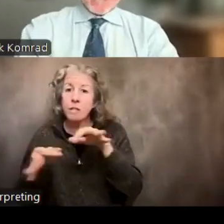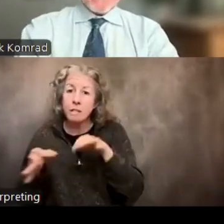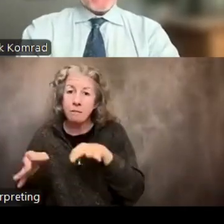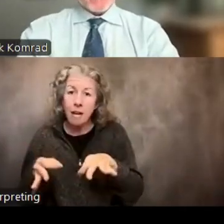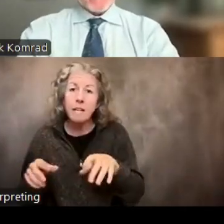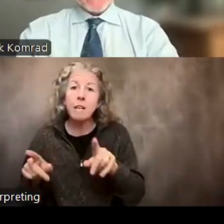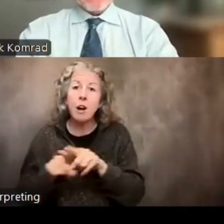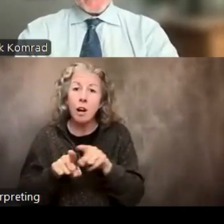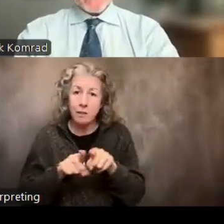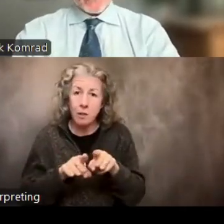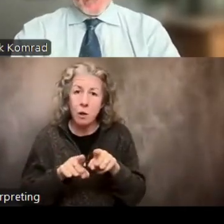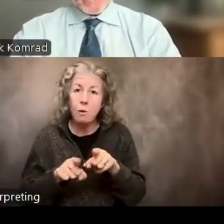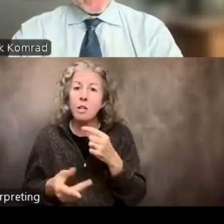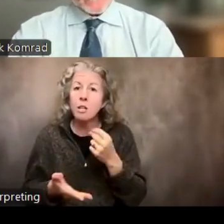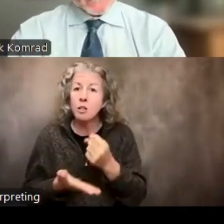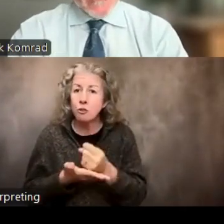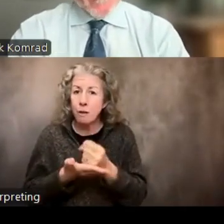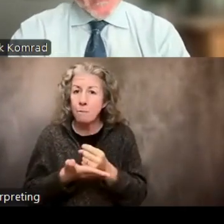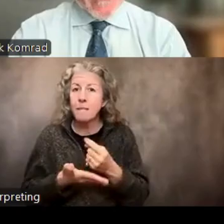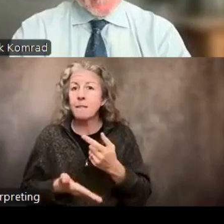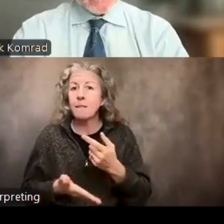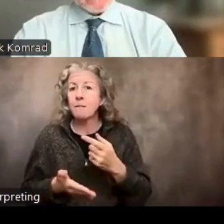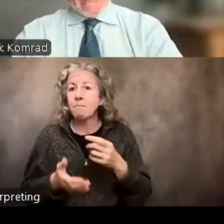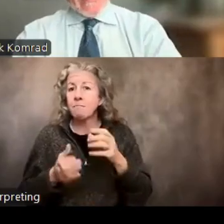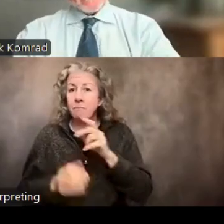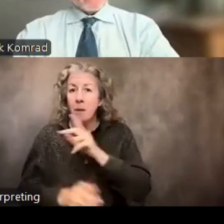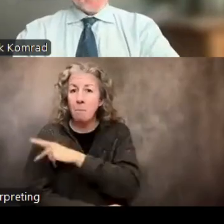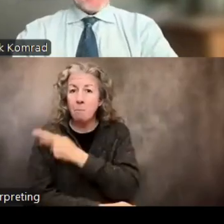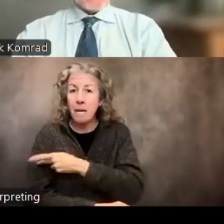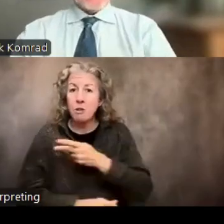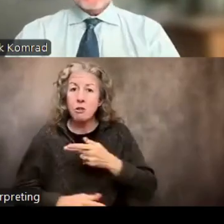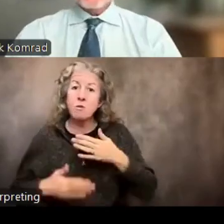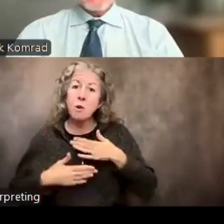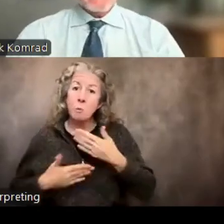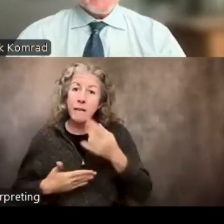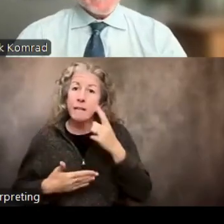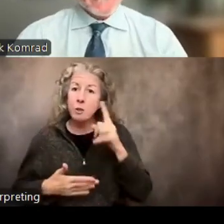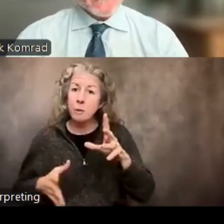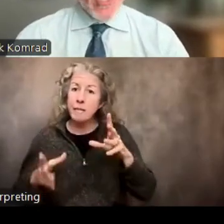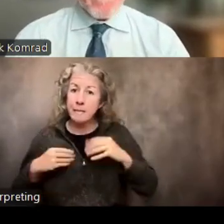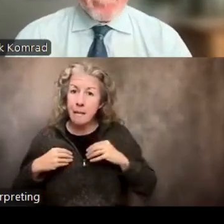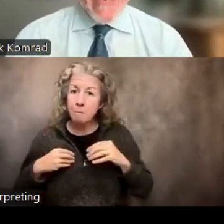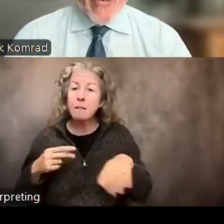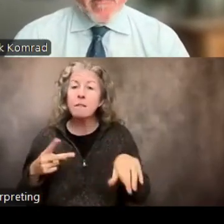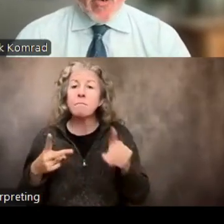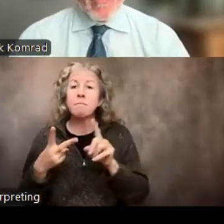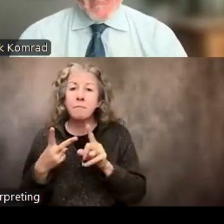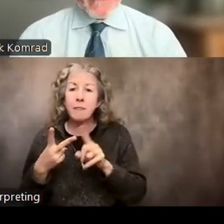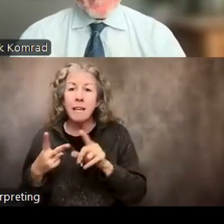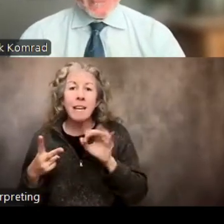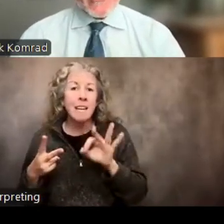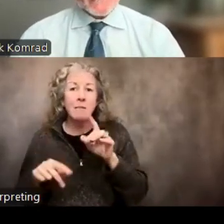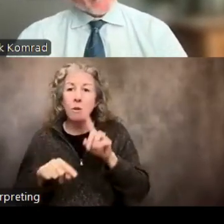by the treatments that patients are willing to accept, and whether the condition is unbearable by the patient, so no